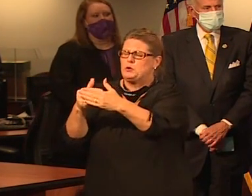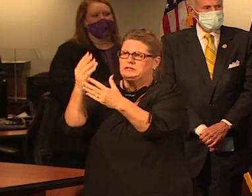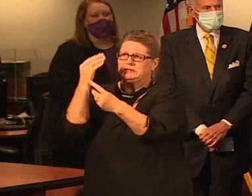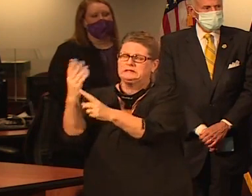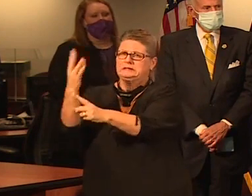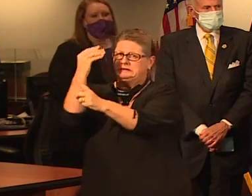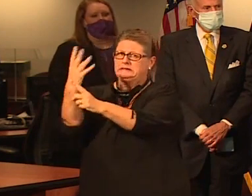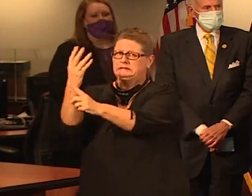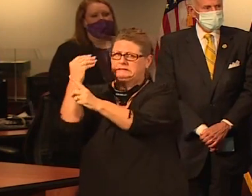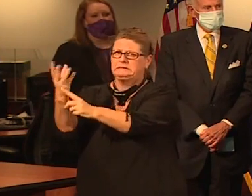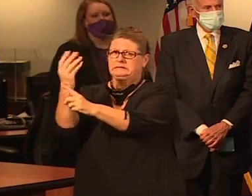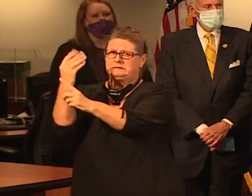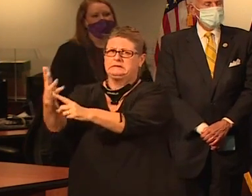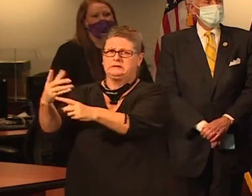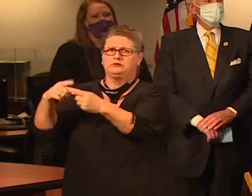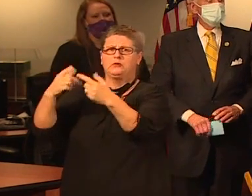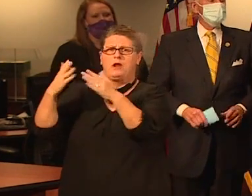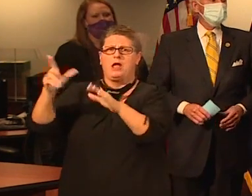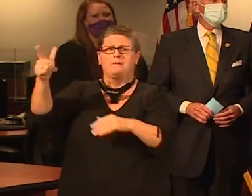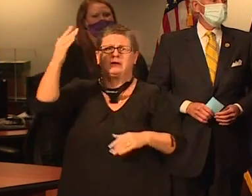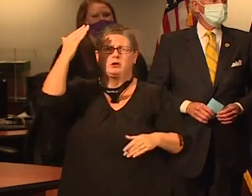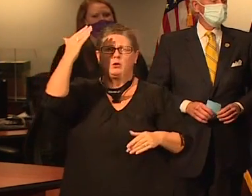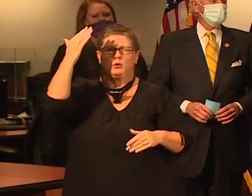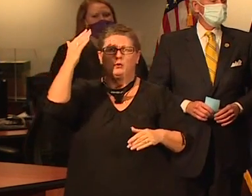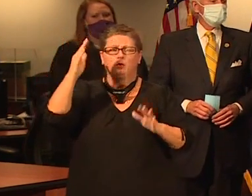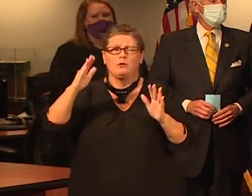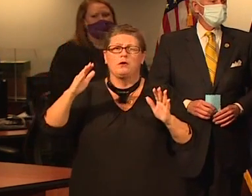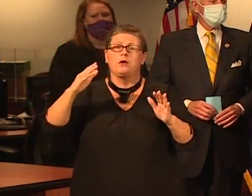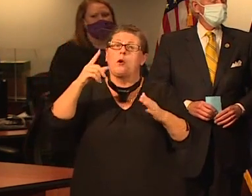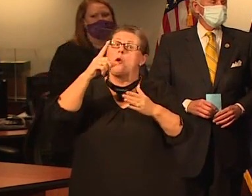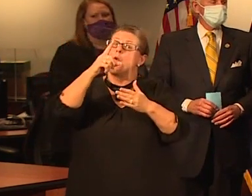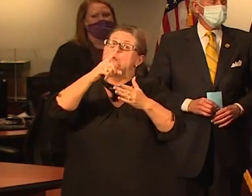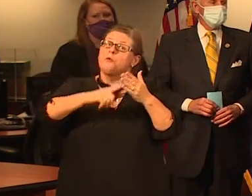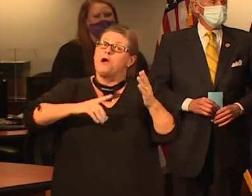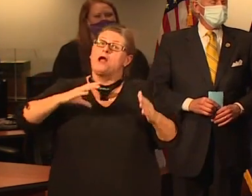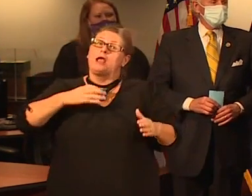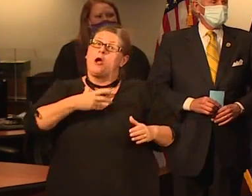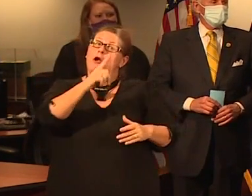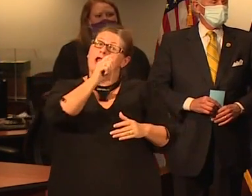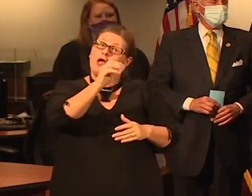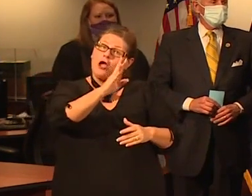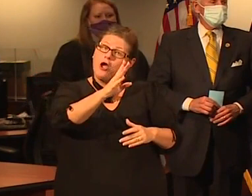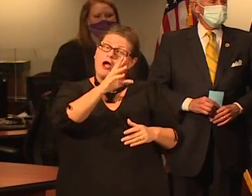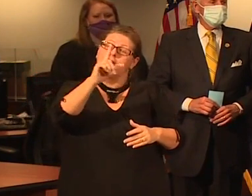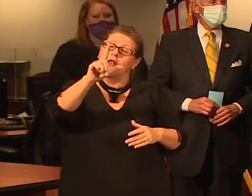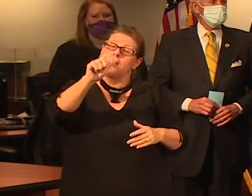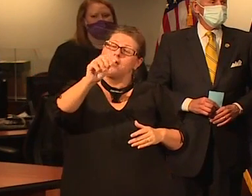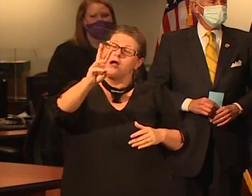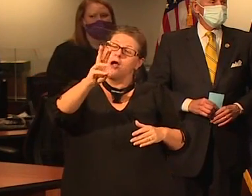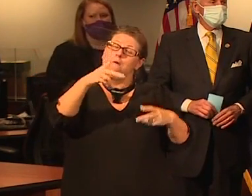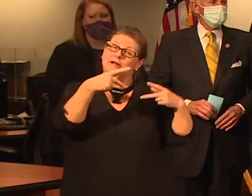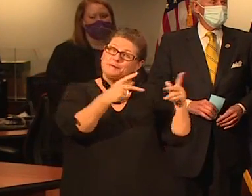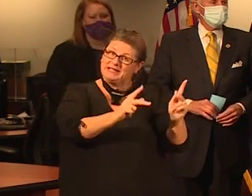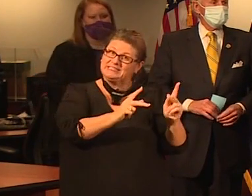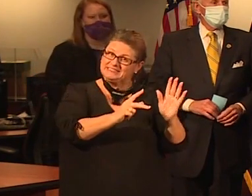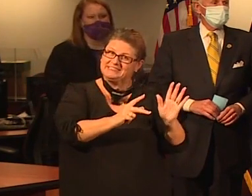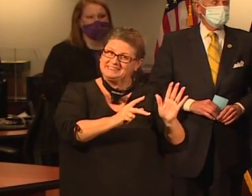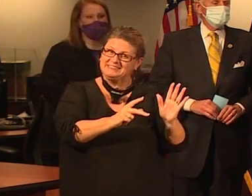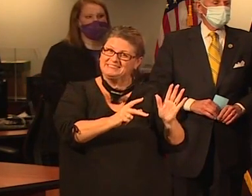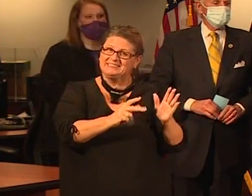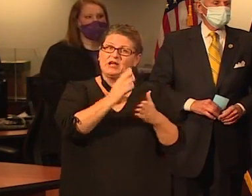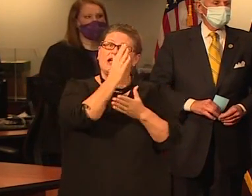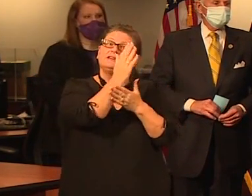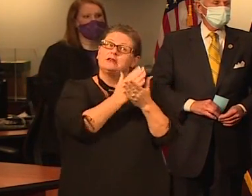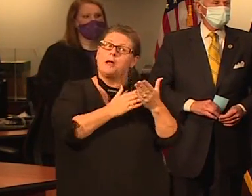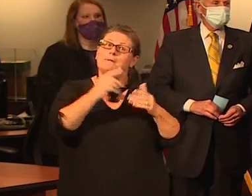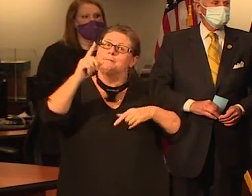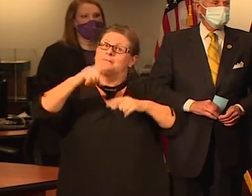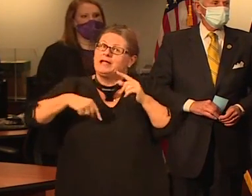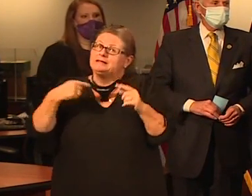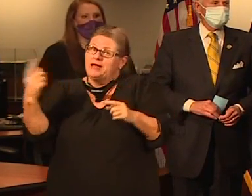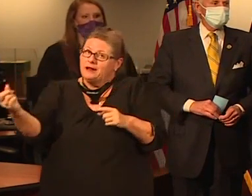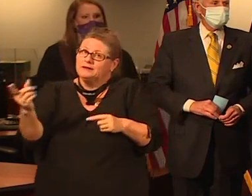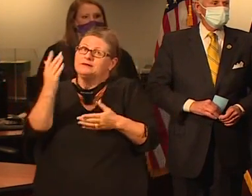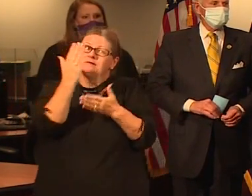BEEN TRYING TO WORK CLOSELY WITH THE CORONERS TO GET THEM THE INFORMATION THEY NEED AND THAT WE CAN LEGALLY PROVIDE, THAT IS ANOTHER ISSUE, THAT WE ARE